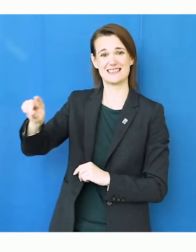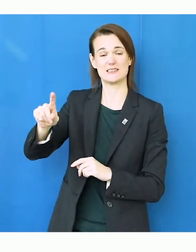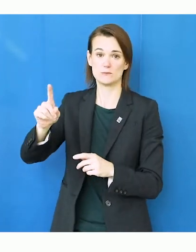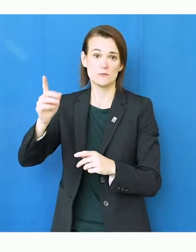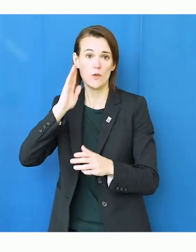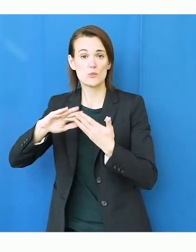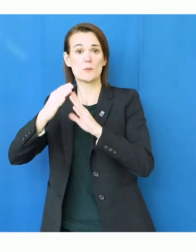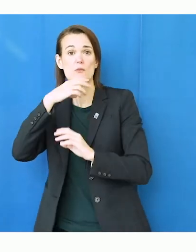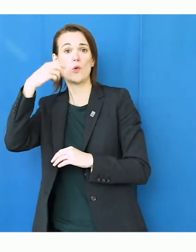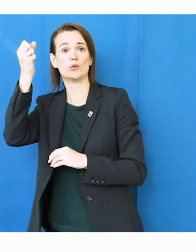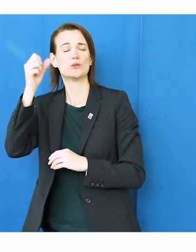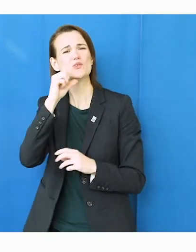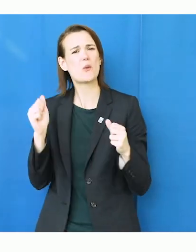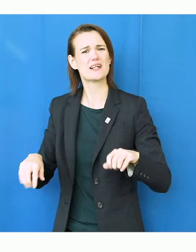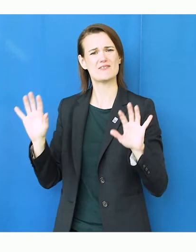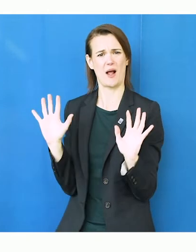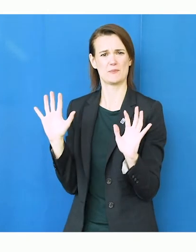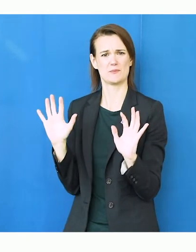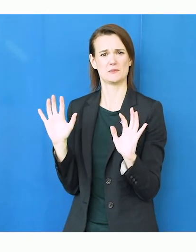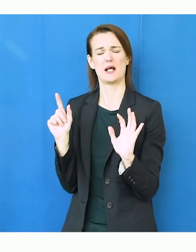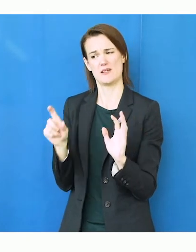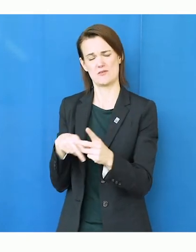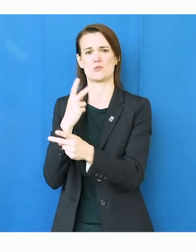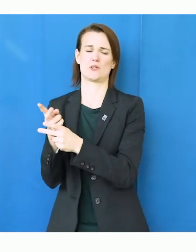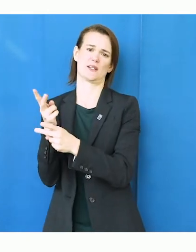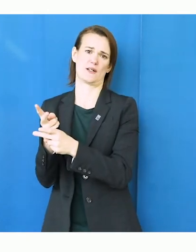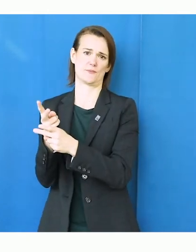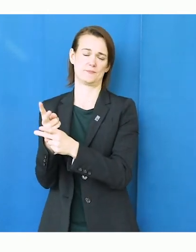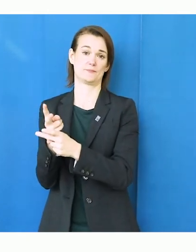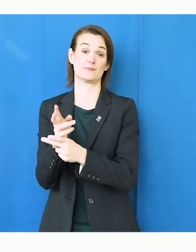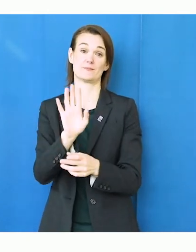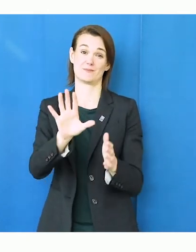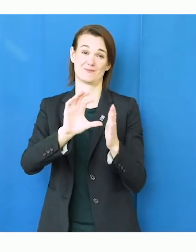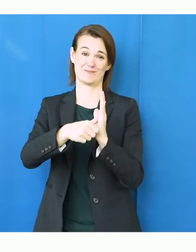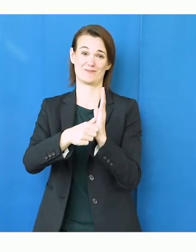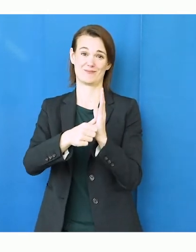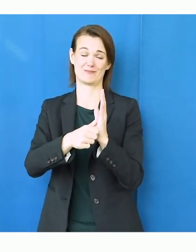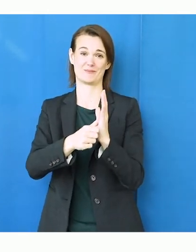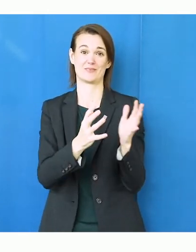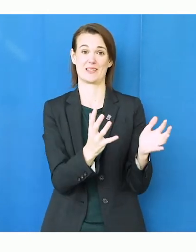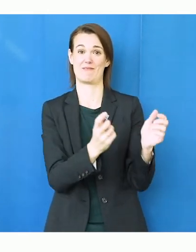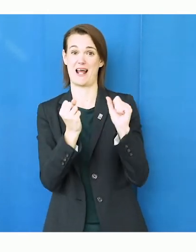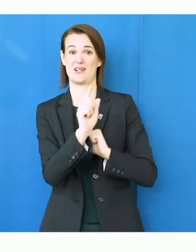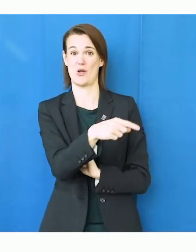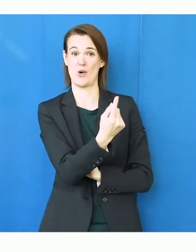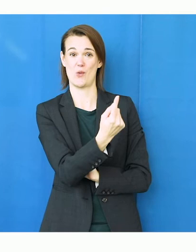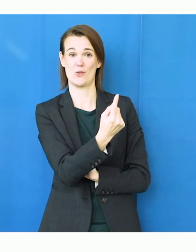that is the time, they will need us the most. Remember: You can go fast alone but you cannot far without the support of others.